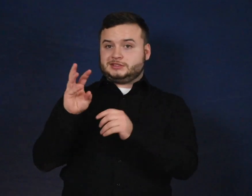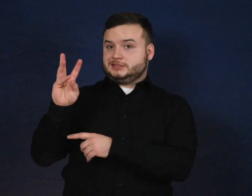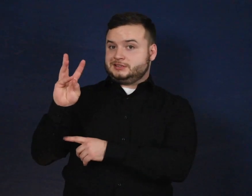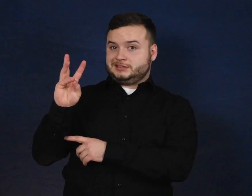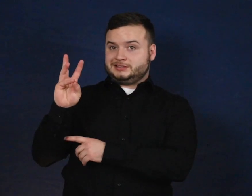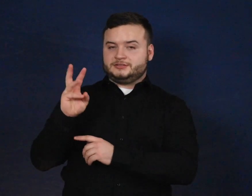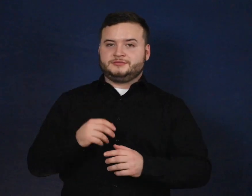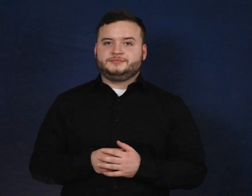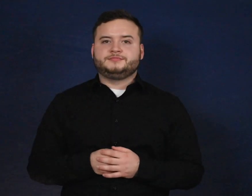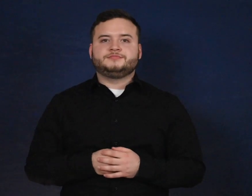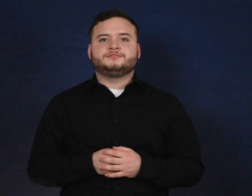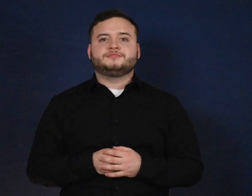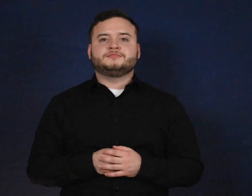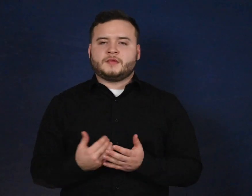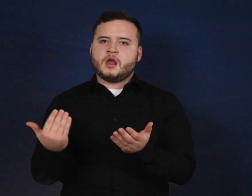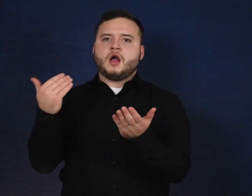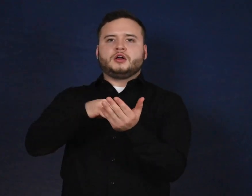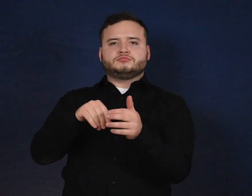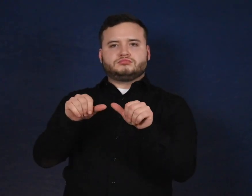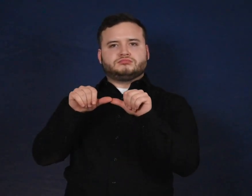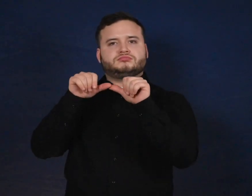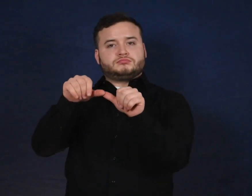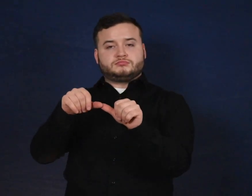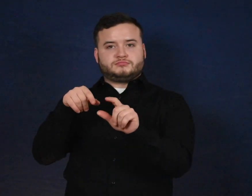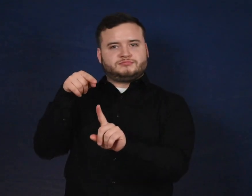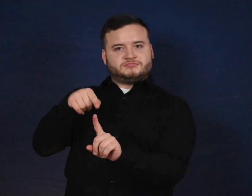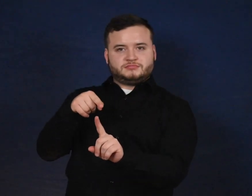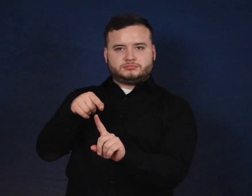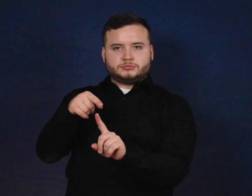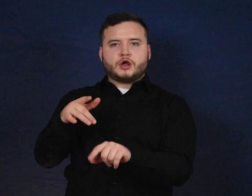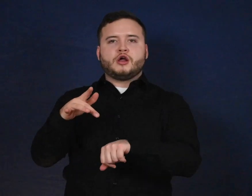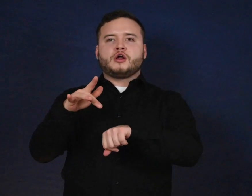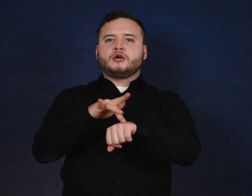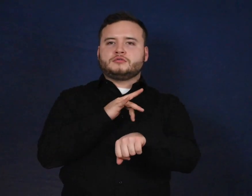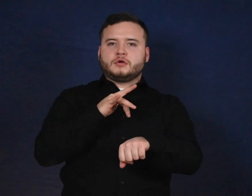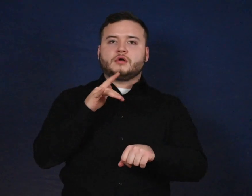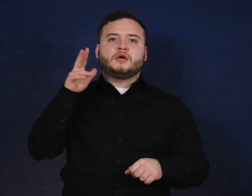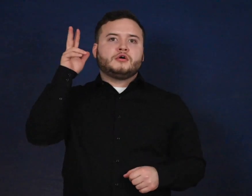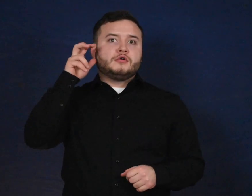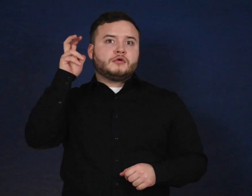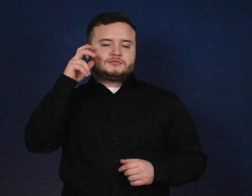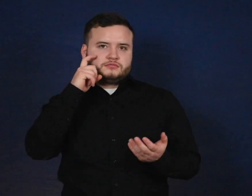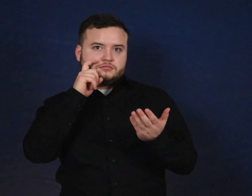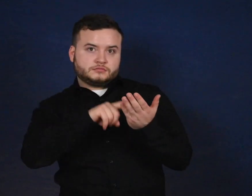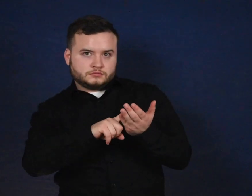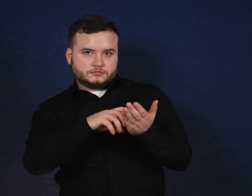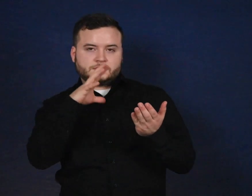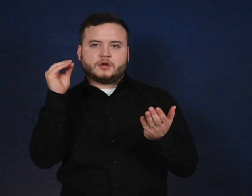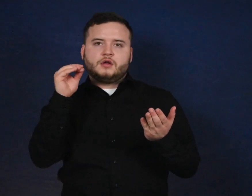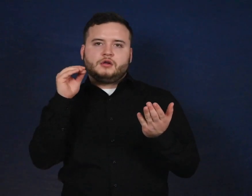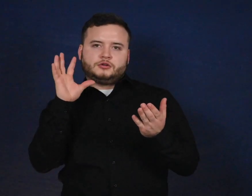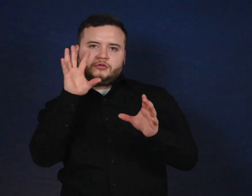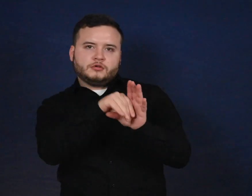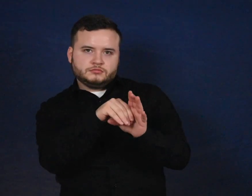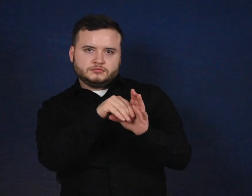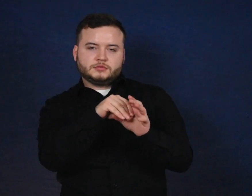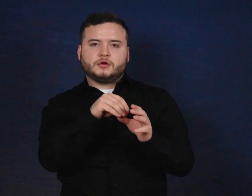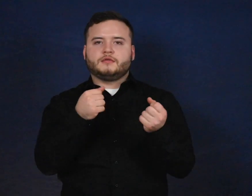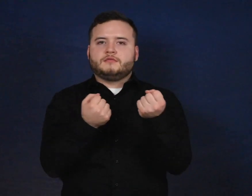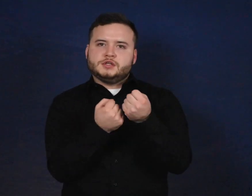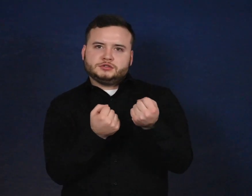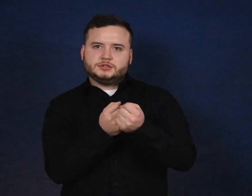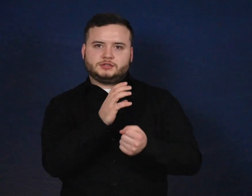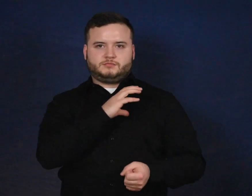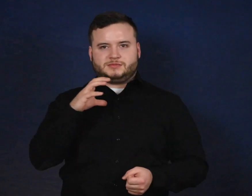6. Renew the Early Hearing Detection and Intervention Advisory Committee in the